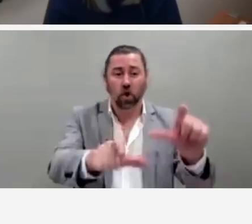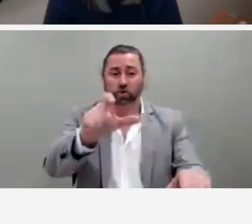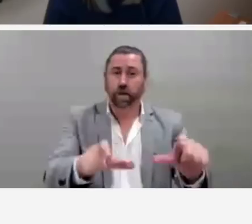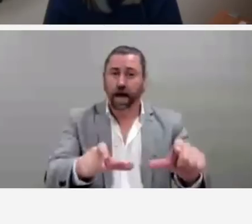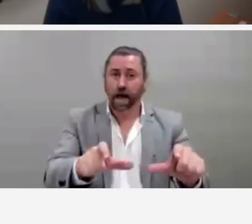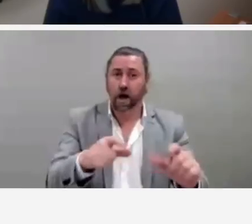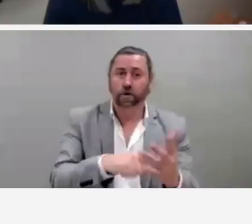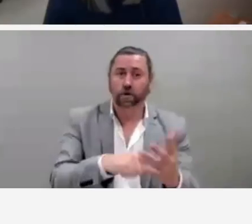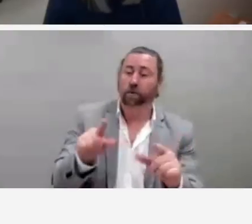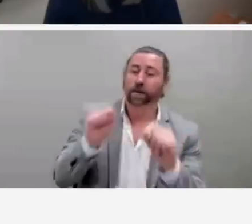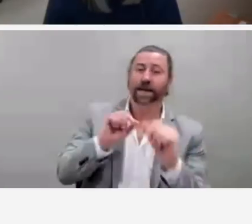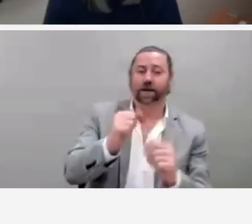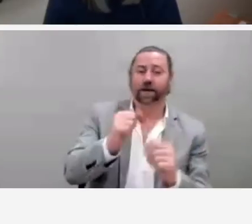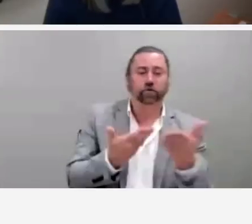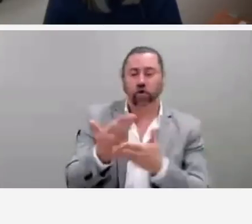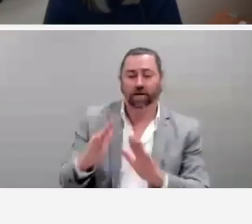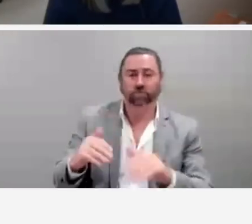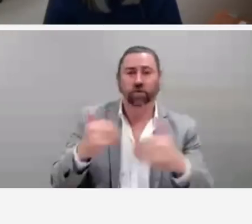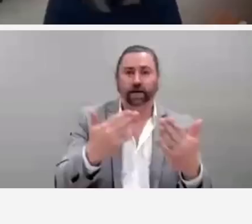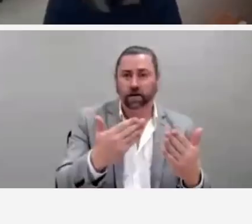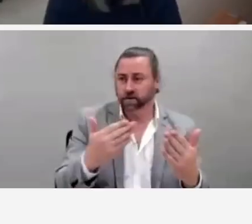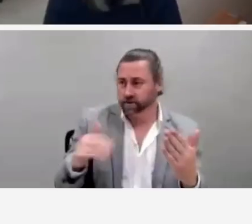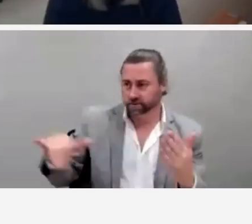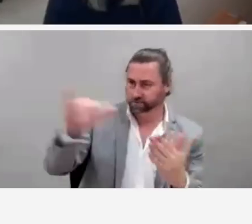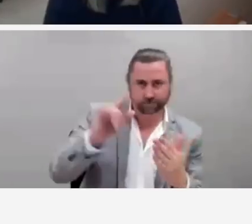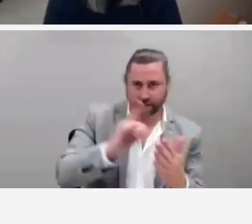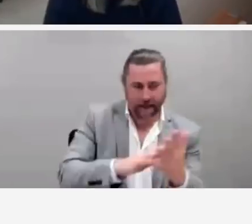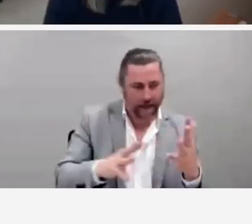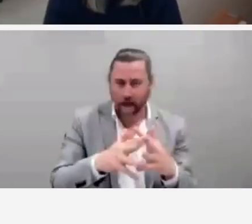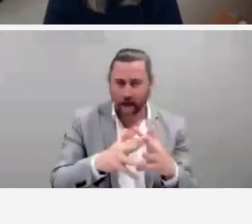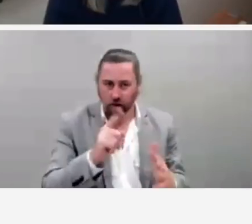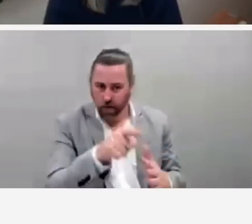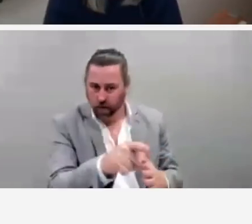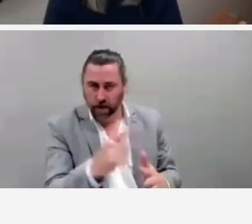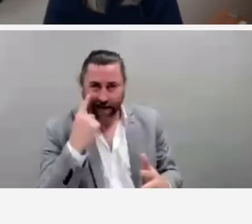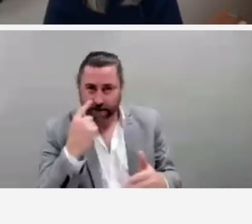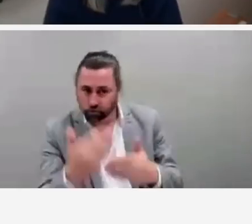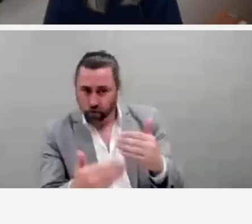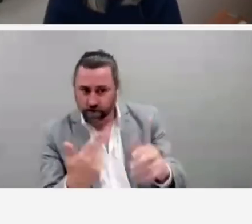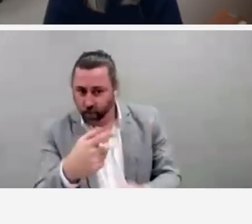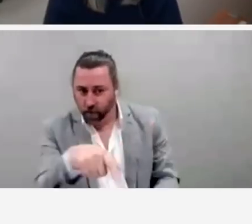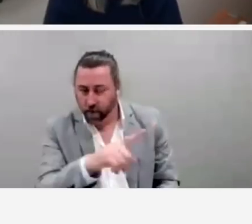So I think maybe Josh first about quality indicators and information and then Julia we might ask you